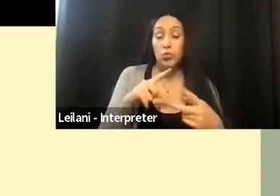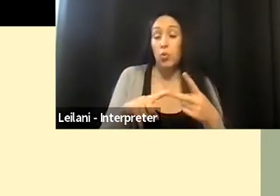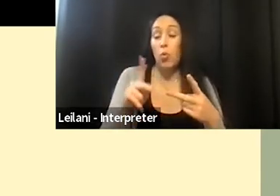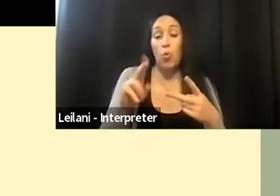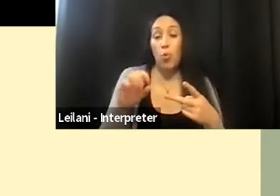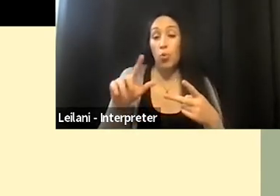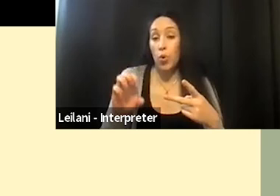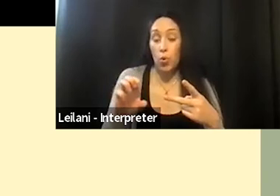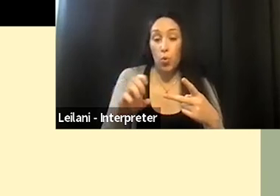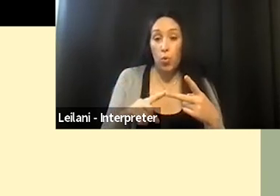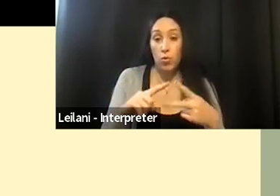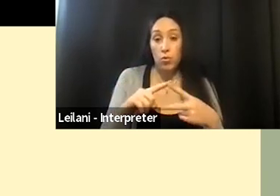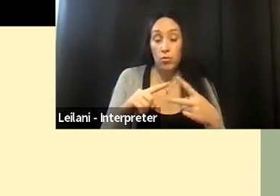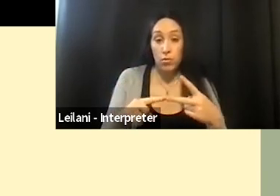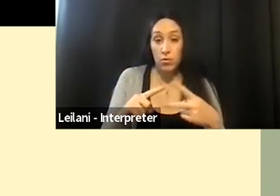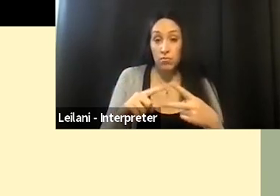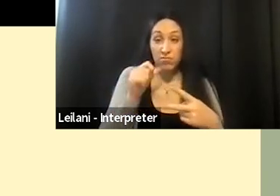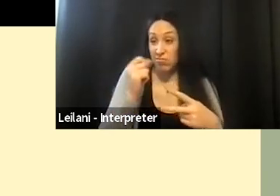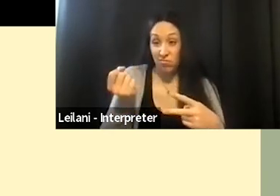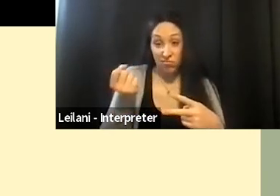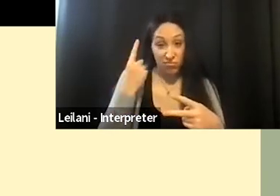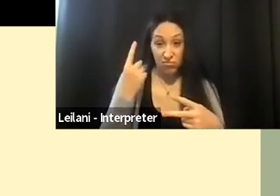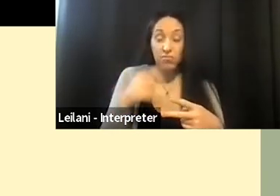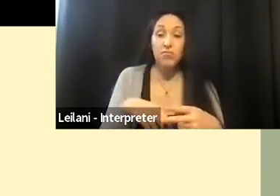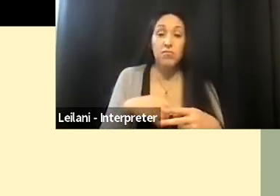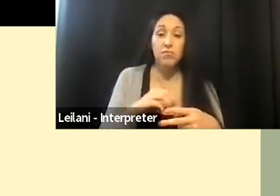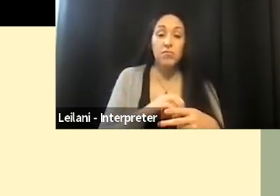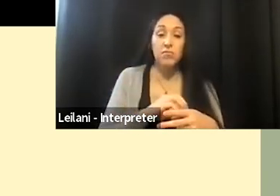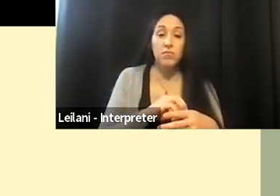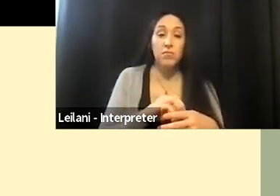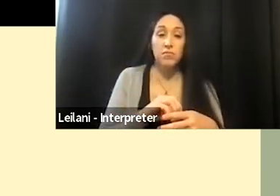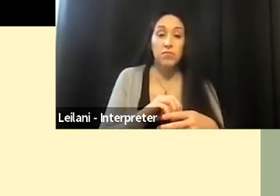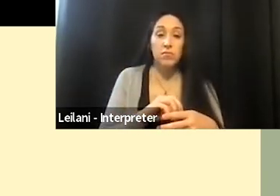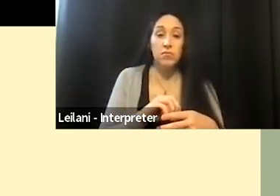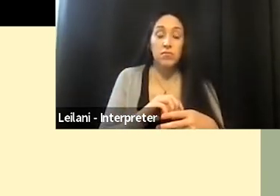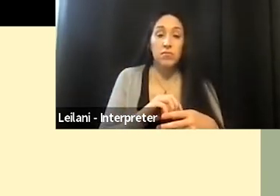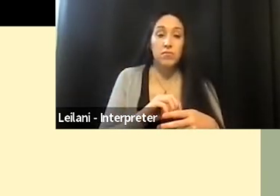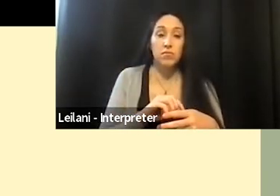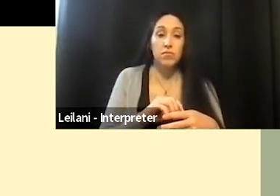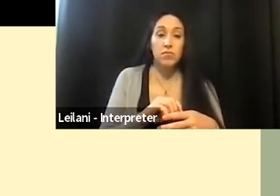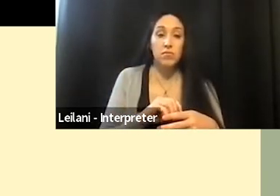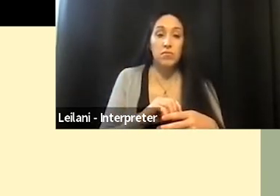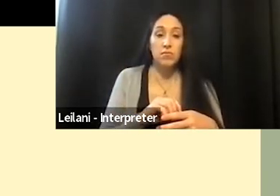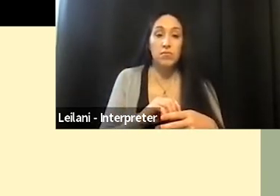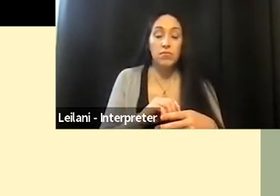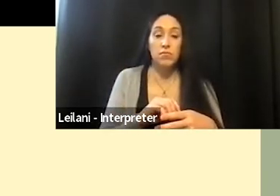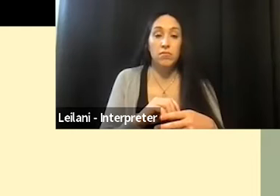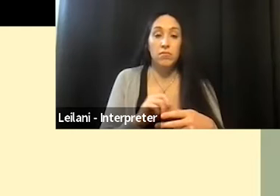in Haitian Creole or Spanish, I ask you that you please at this time, jump into the English language. That way, if anyone were to say anything in Spanish